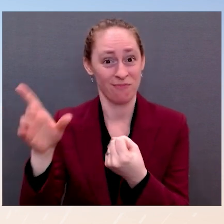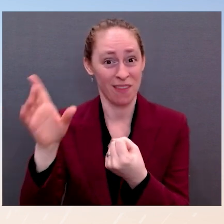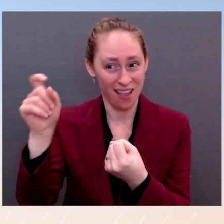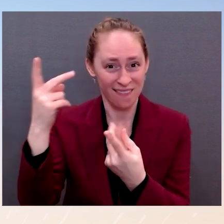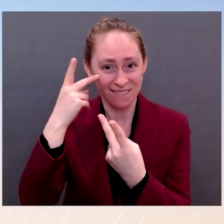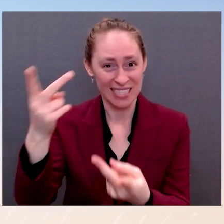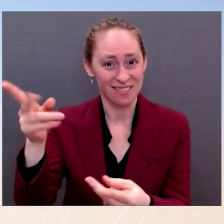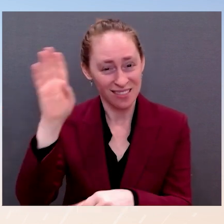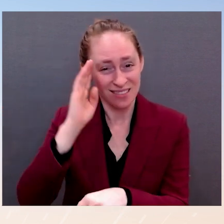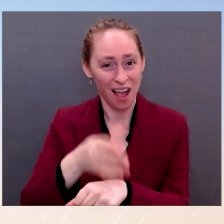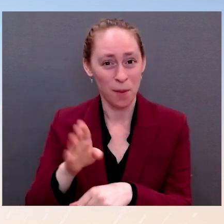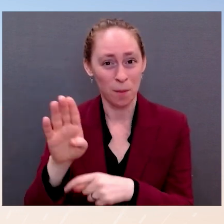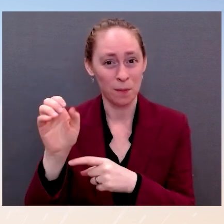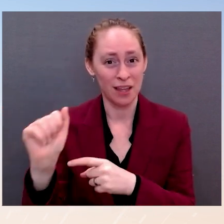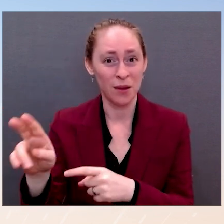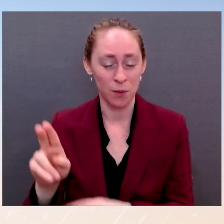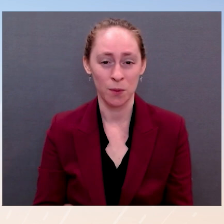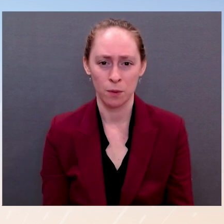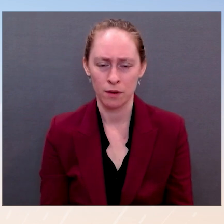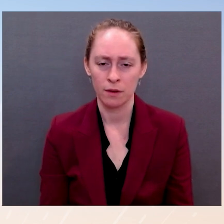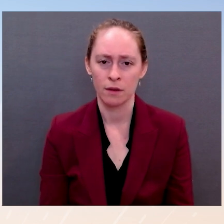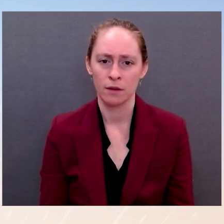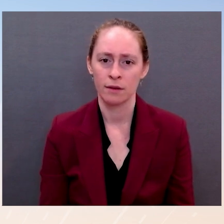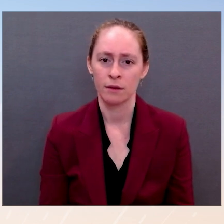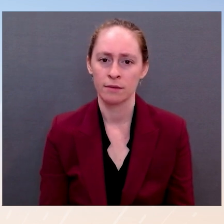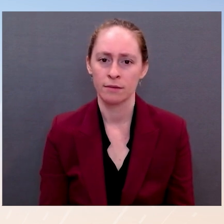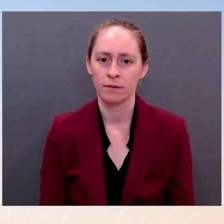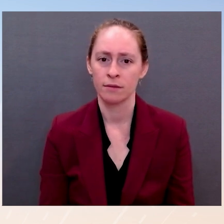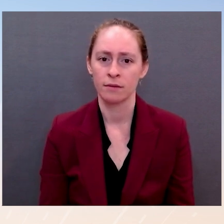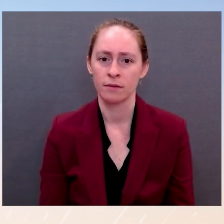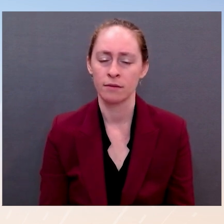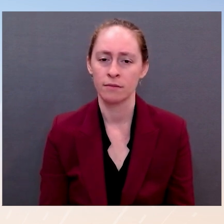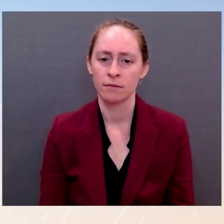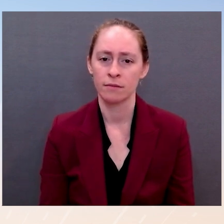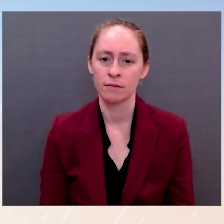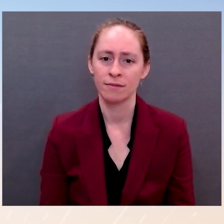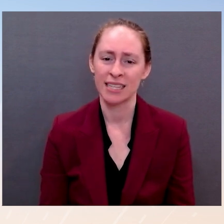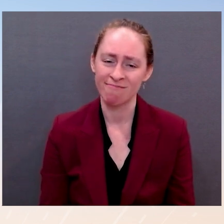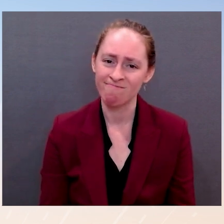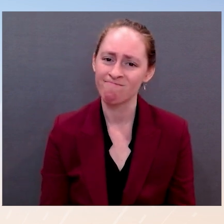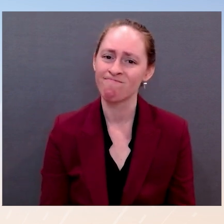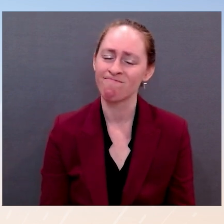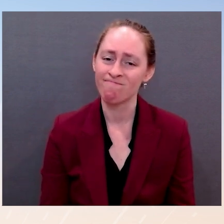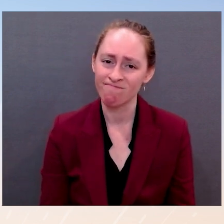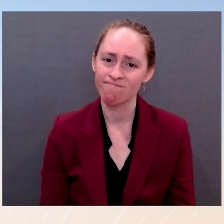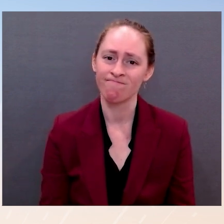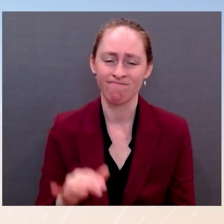to what I was telling him and to focus on me, that's just so emblematic of who he is as a person and as leader.